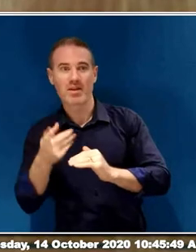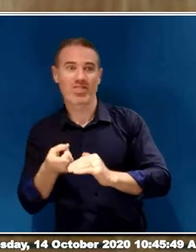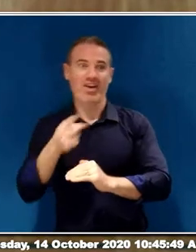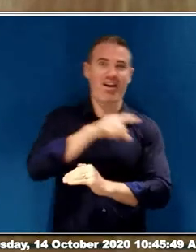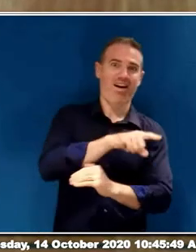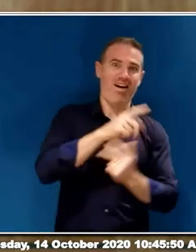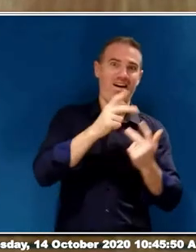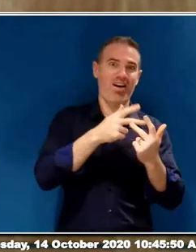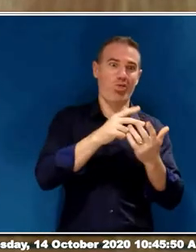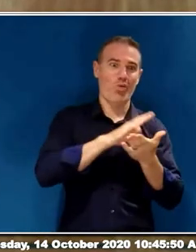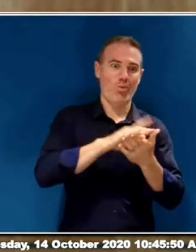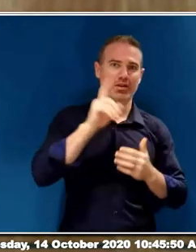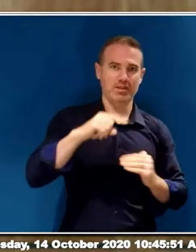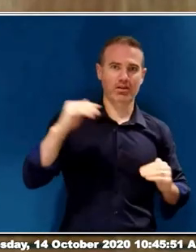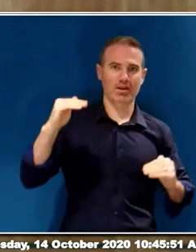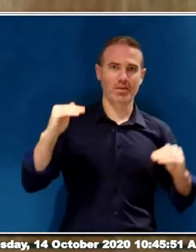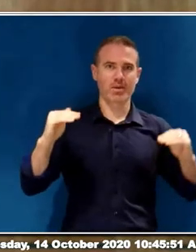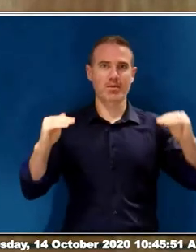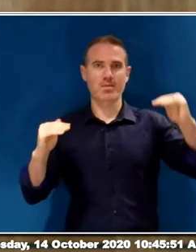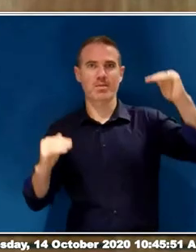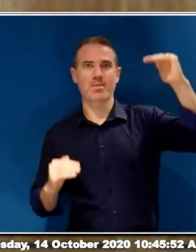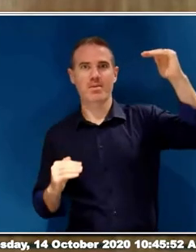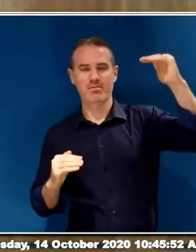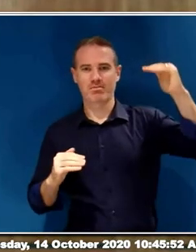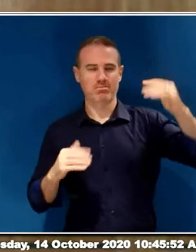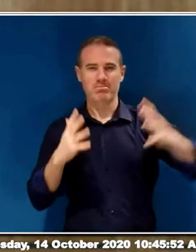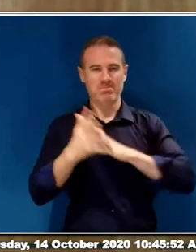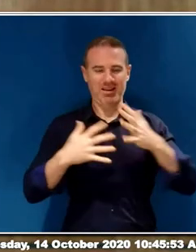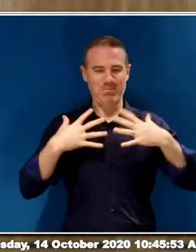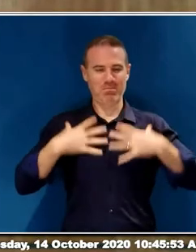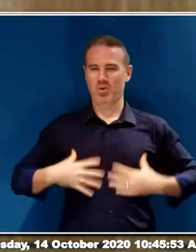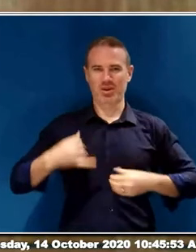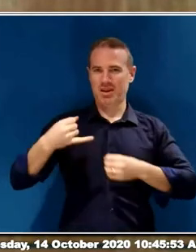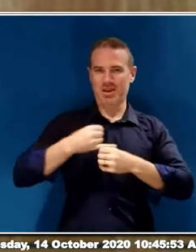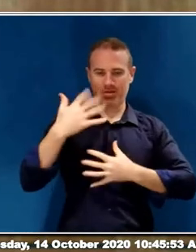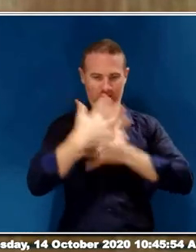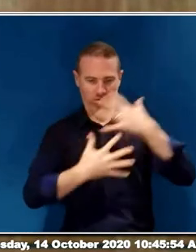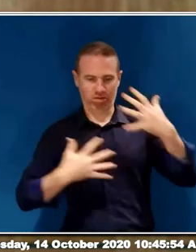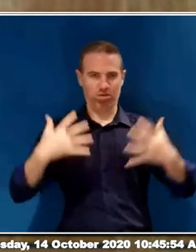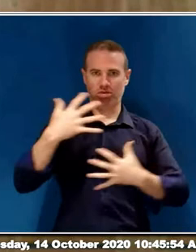Kobe had blood tests shortly after that exclusion, which were requested by